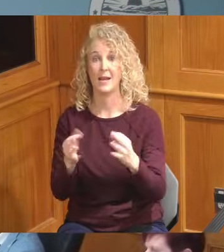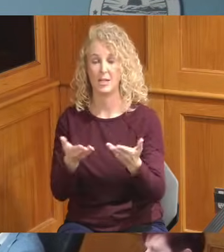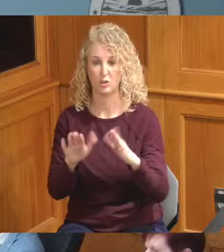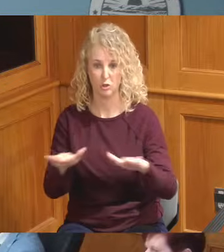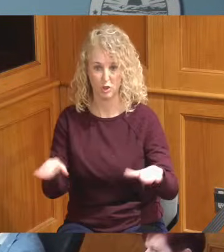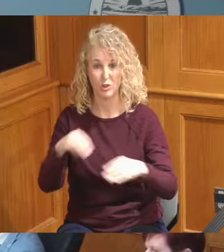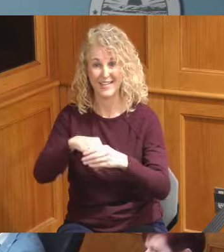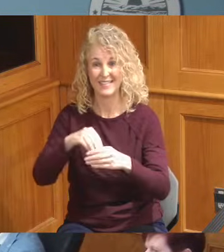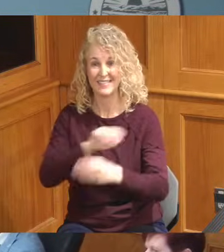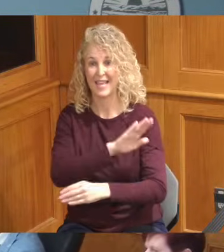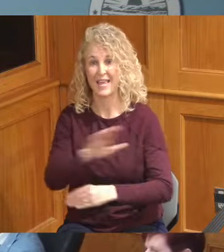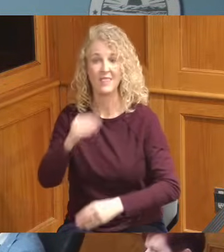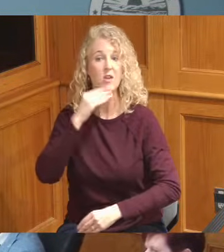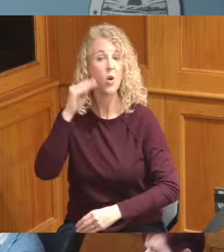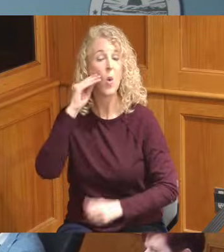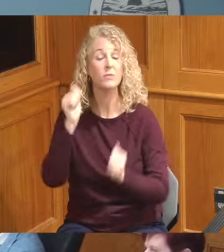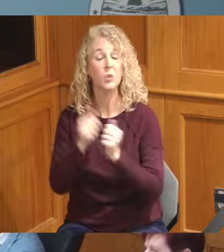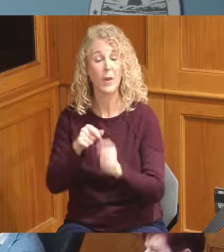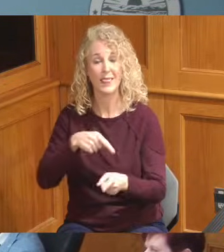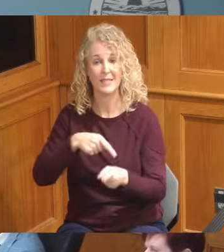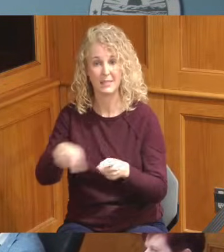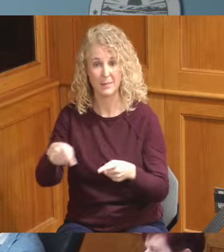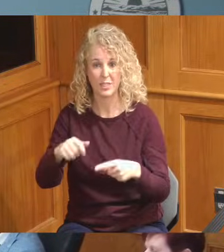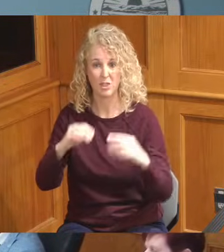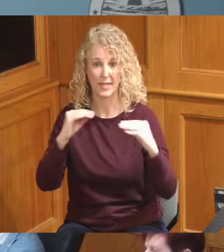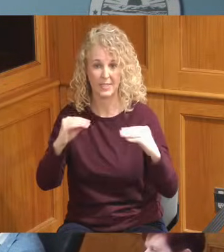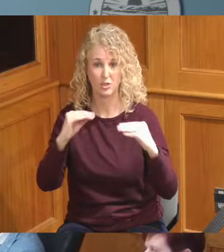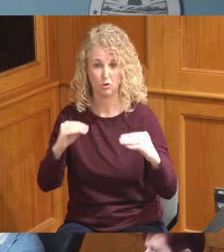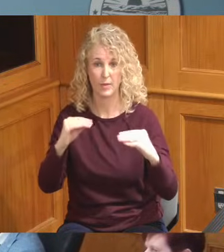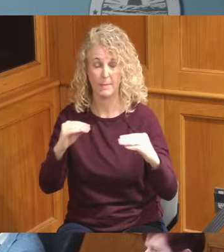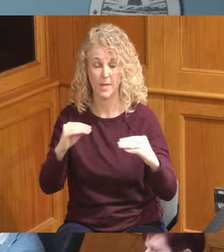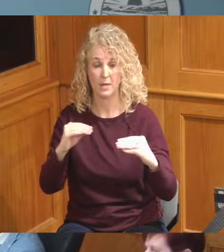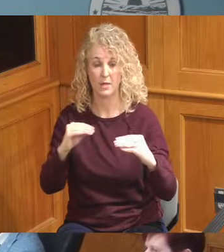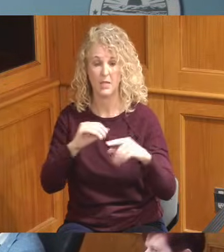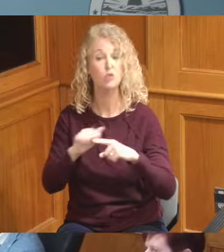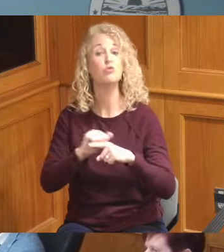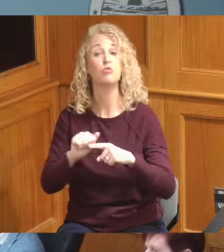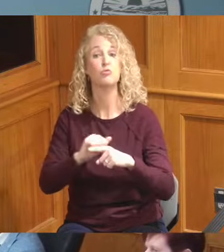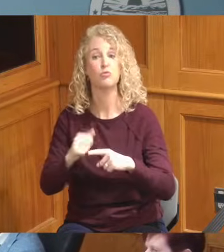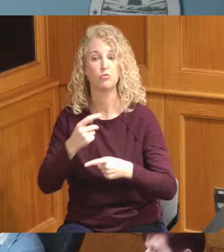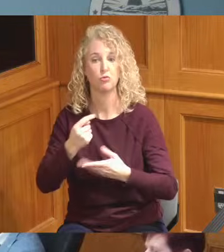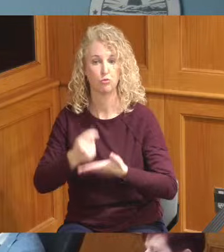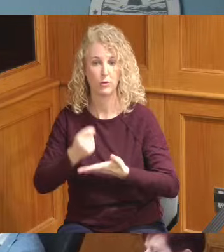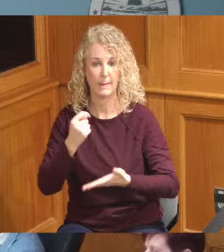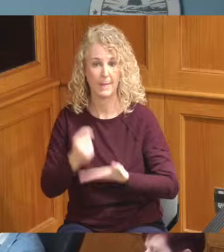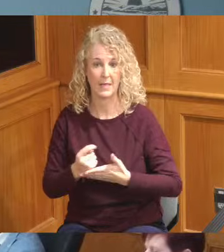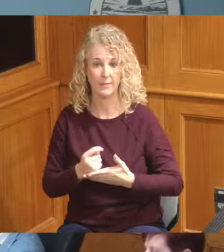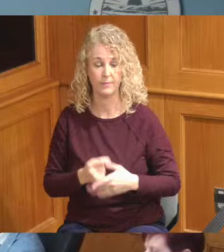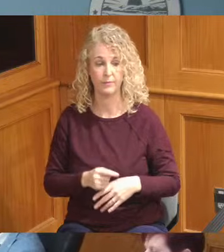foster homes with specialized treatments. Um, the networks are, you know, Commissioner Dumas,